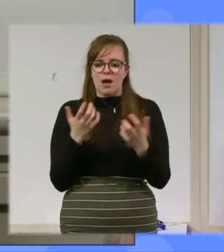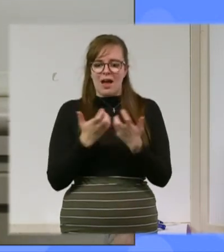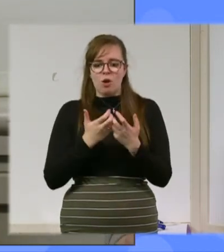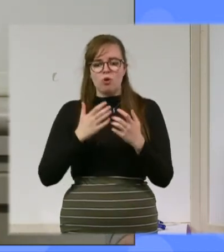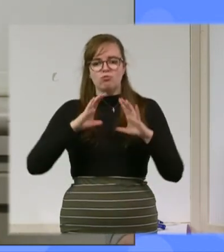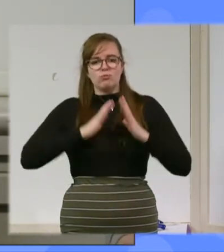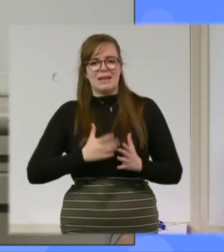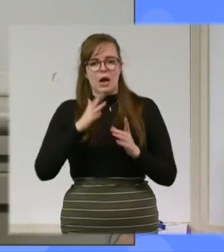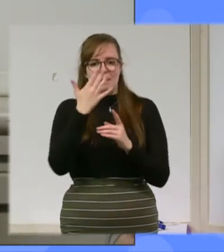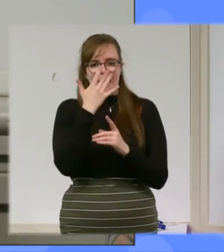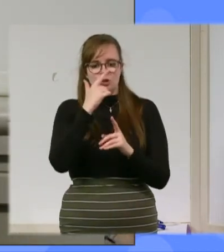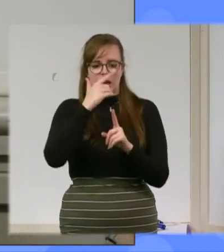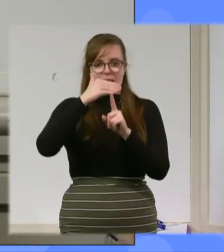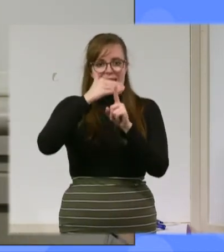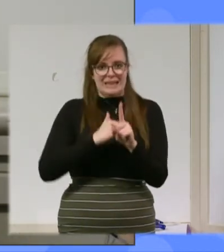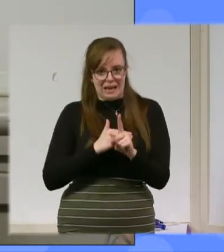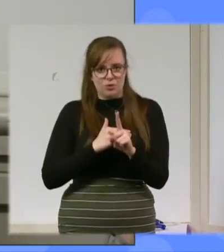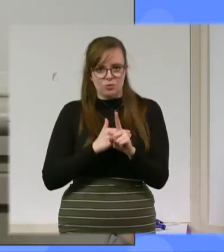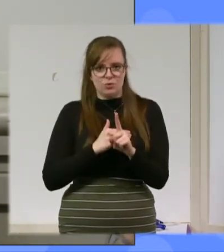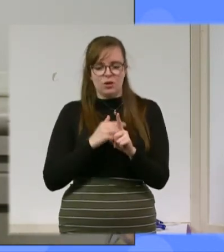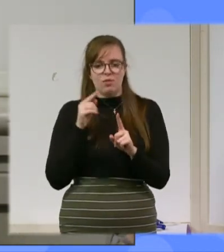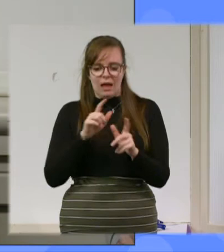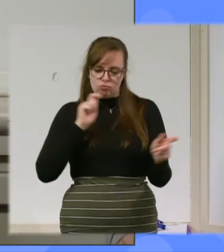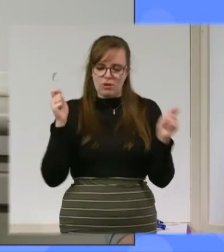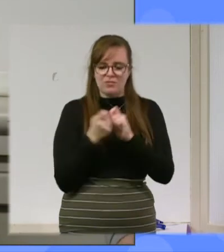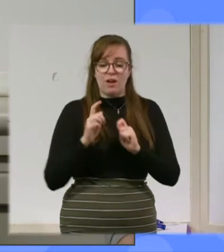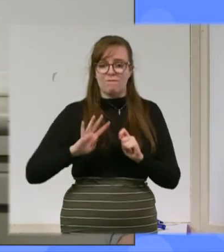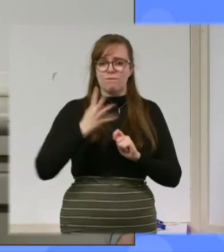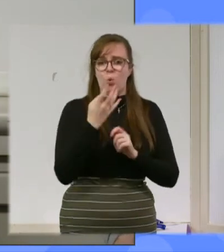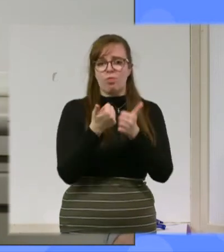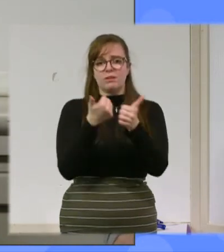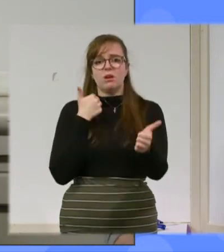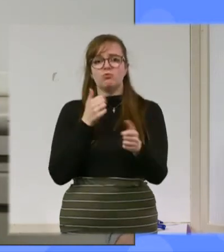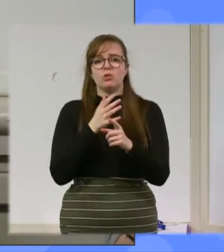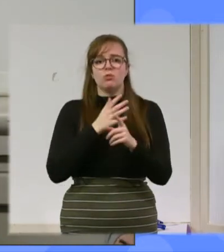using that revolution that fourth Industrial Revolution of automation so I